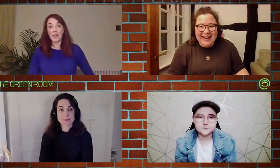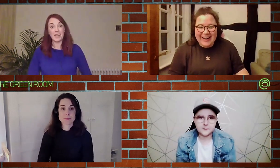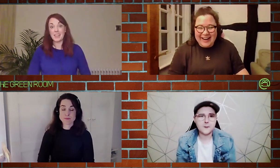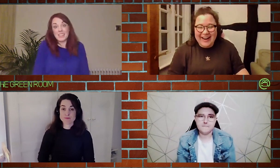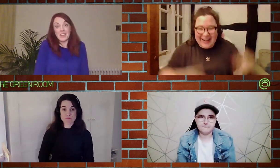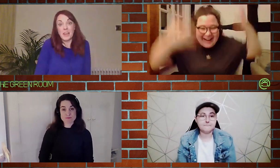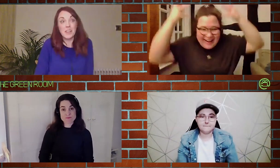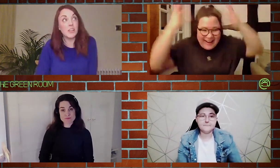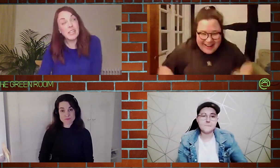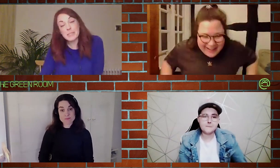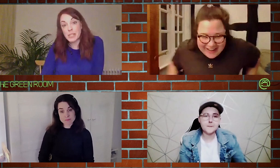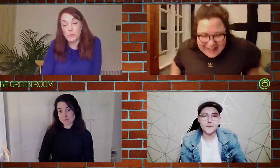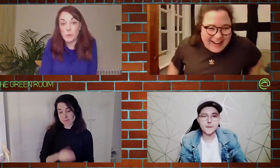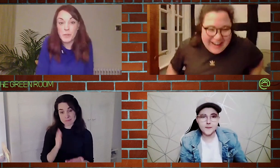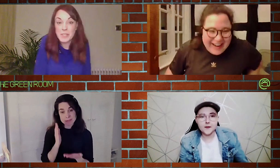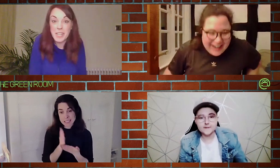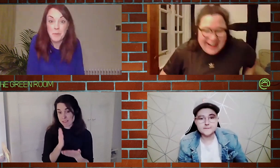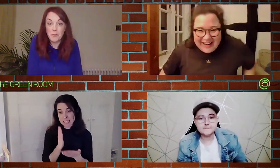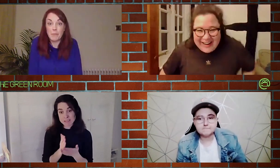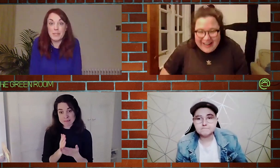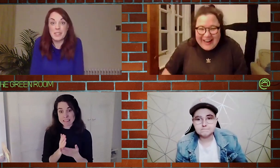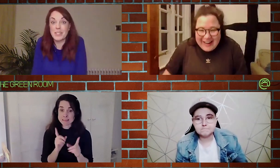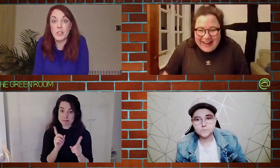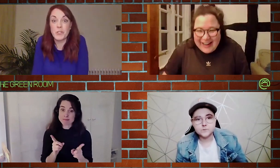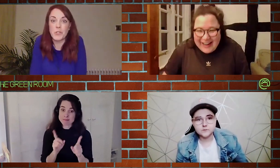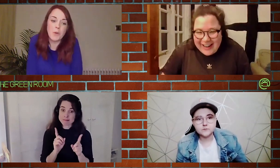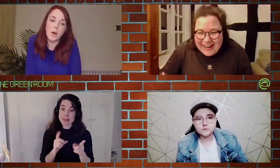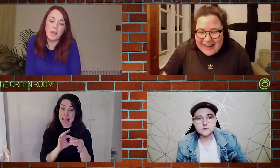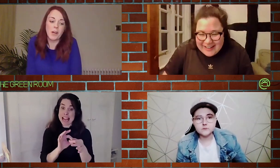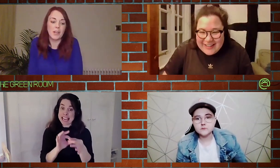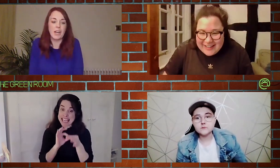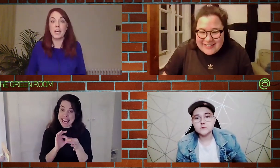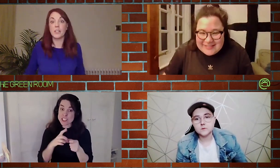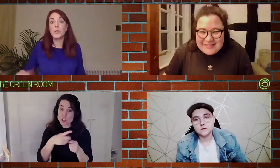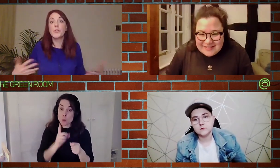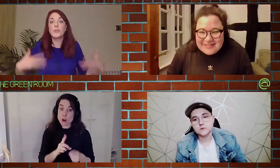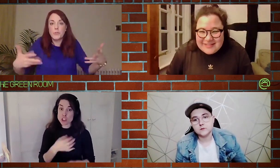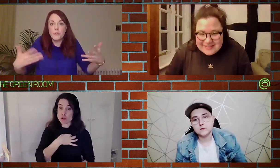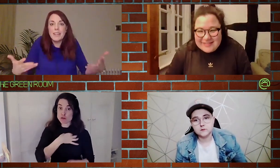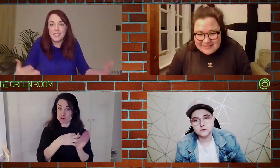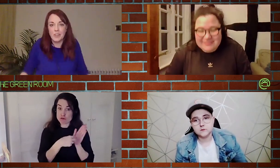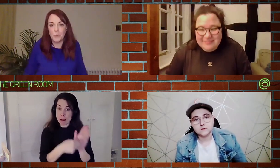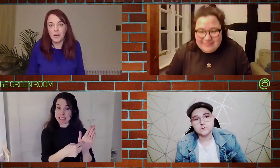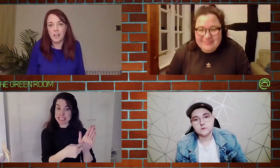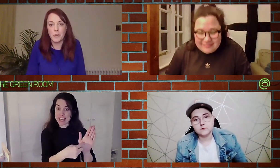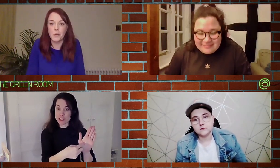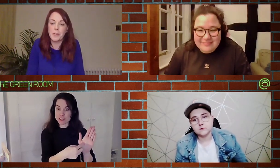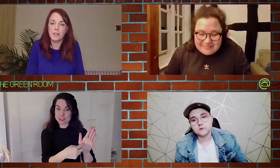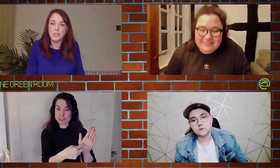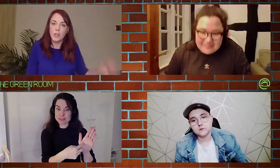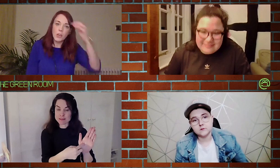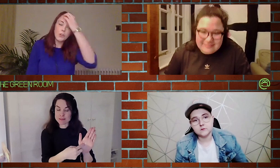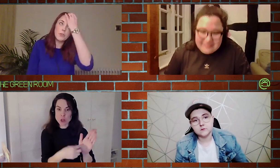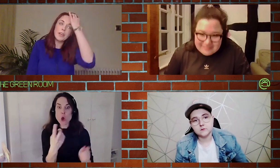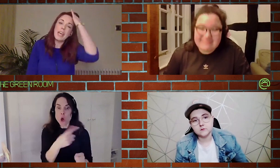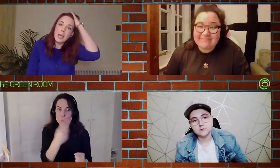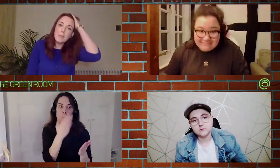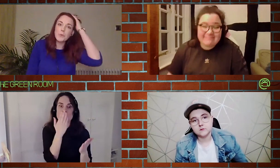Yeah yeah, definitely and it links back to what we were saying about representation and who is writing the work you know because you're